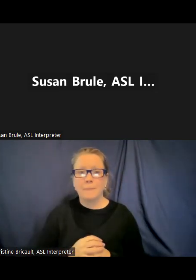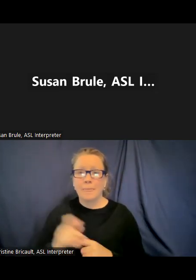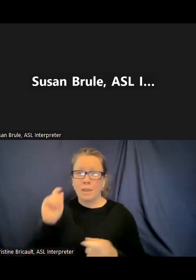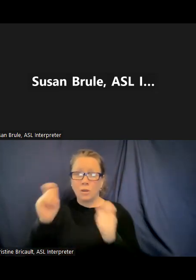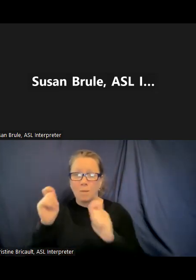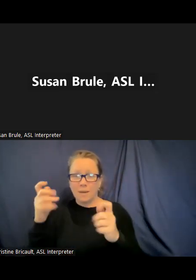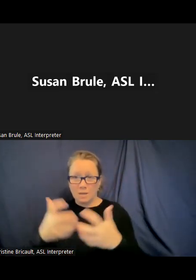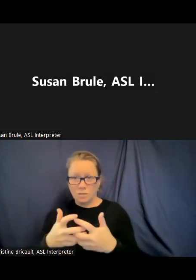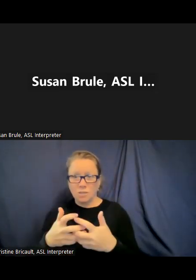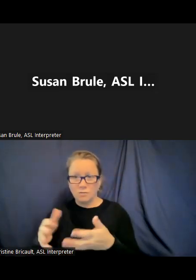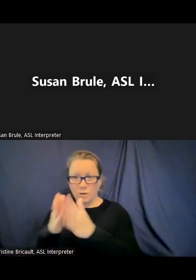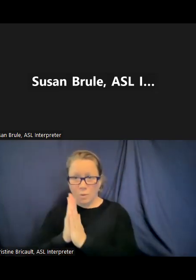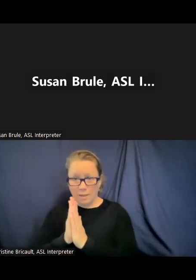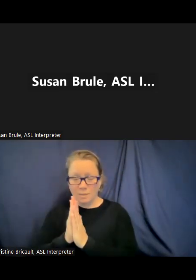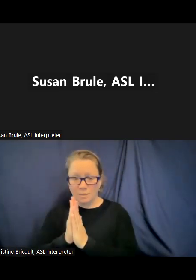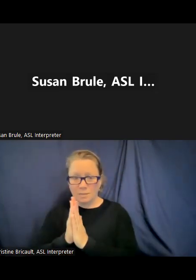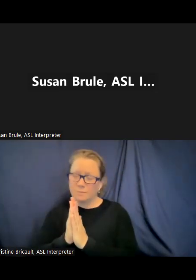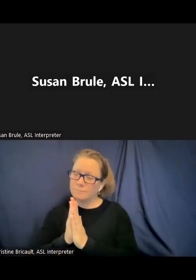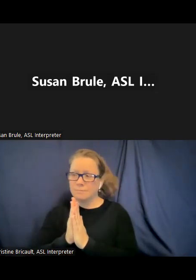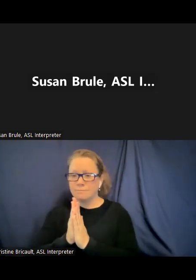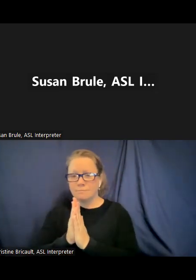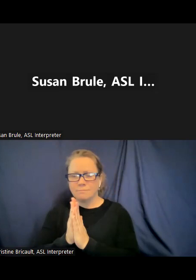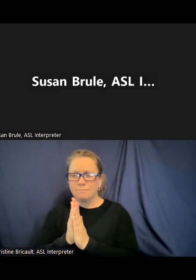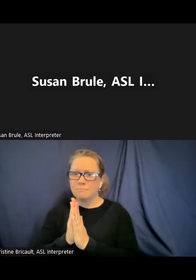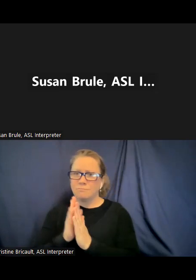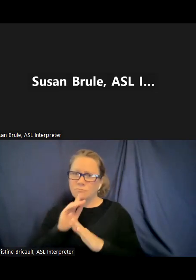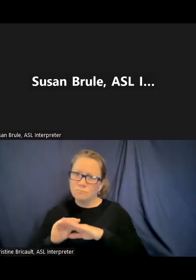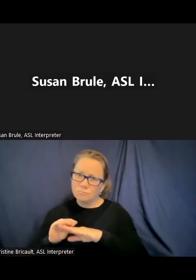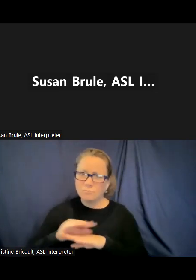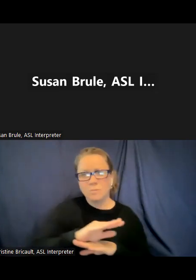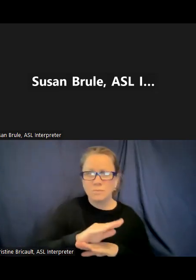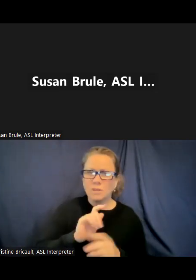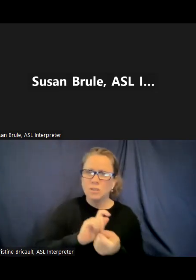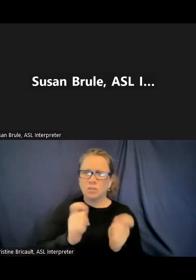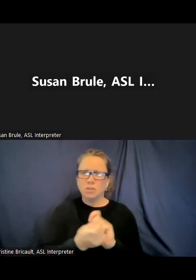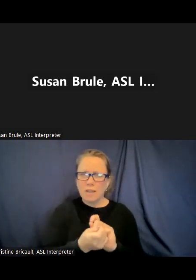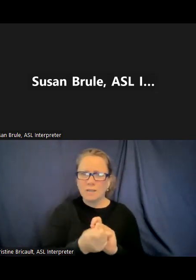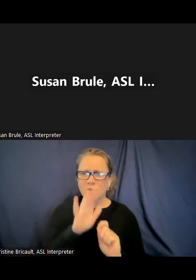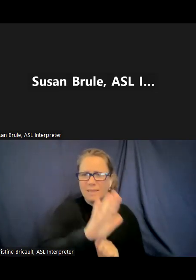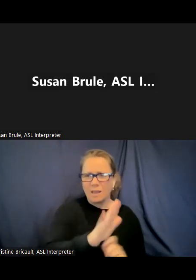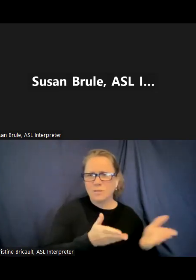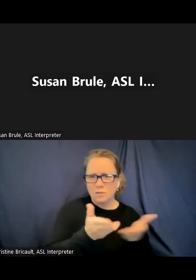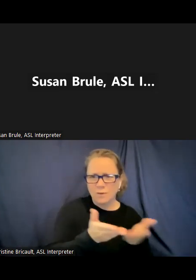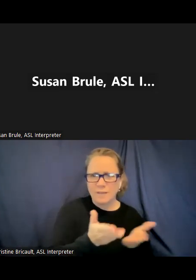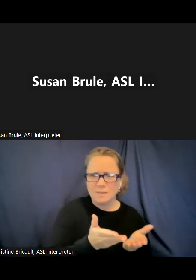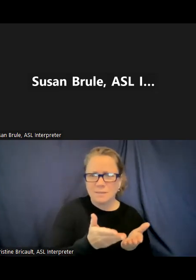that's requested would sort of fundamentally change the nature of the service your entity is providing.